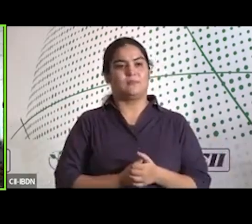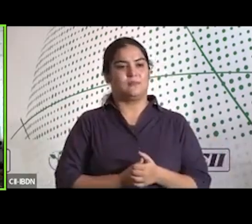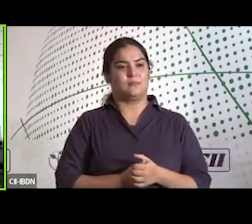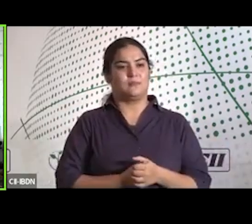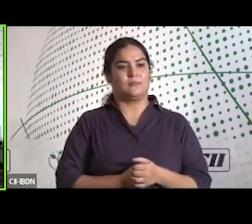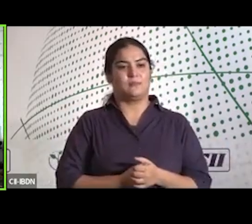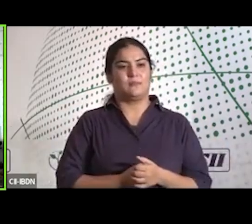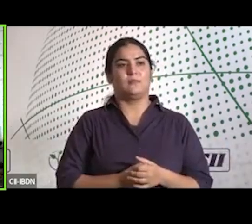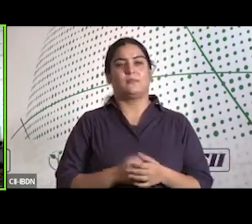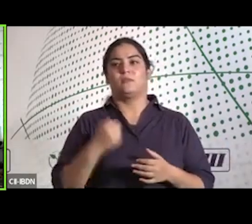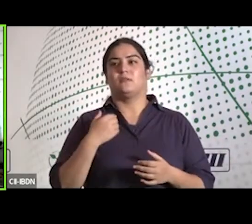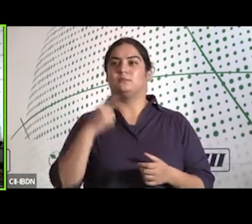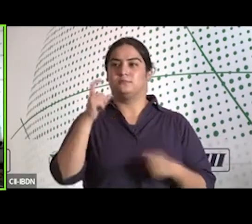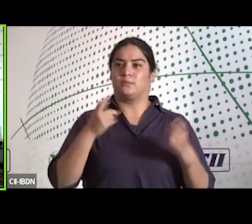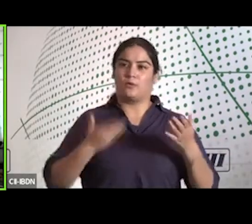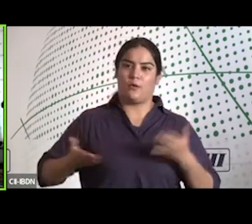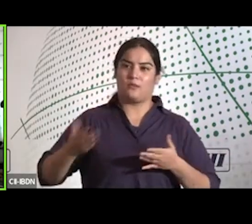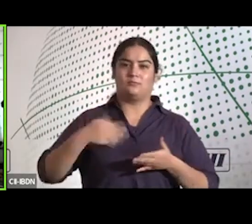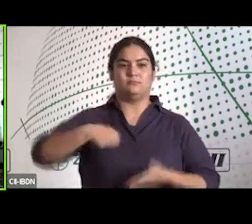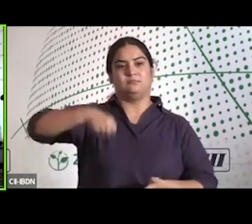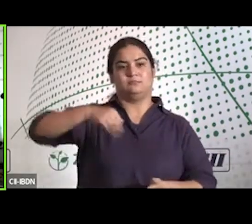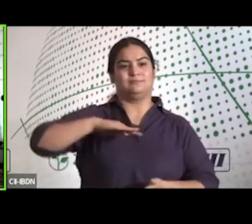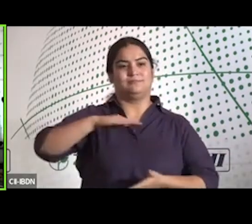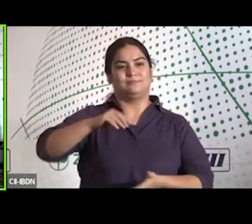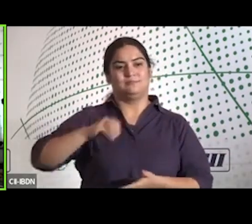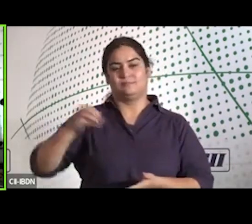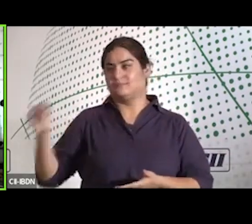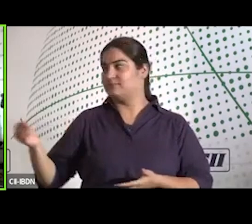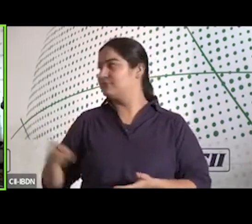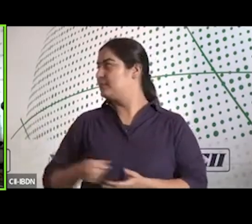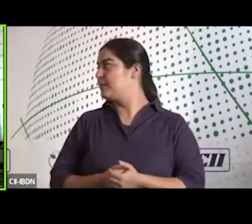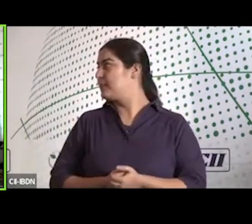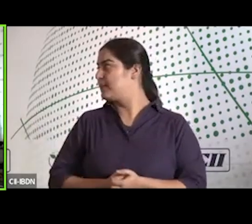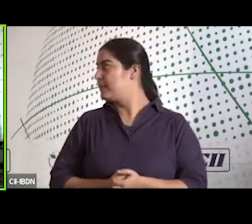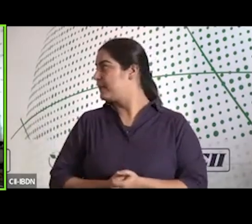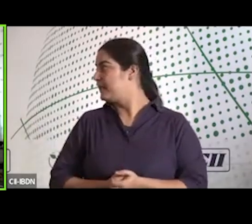I request all of you, to please pick up your gift bags